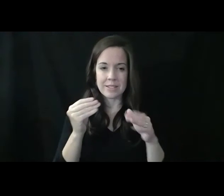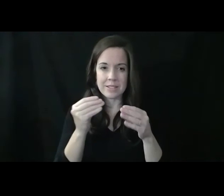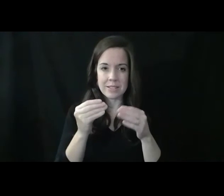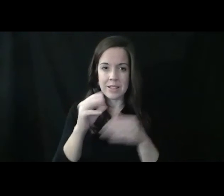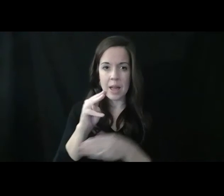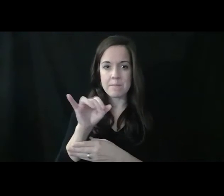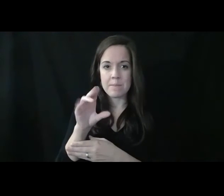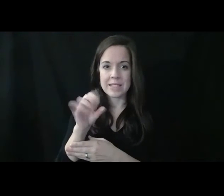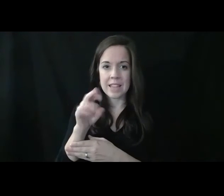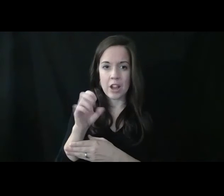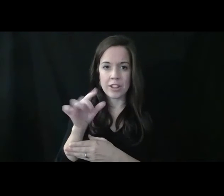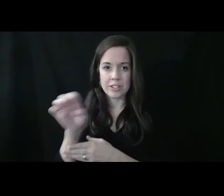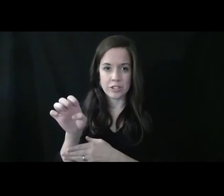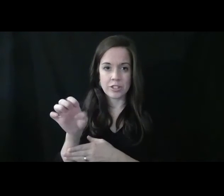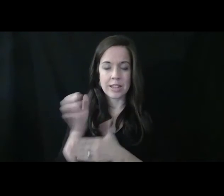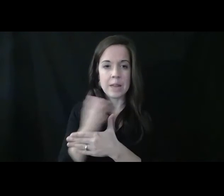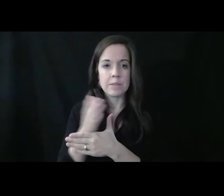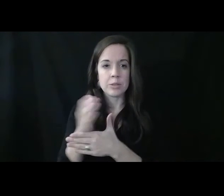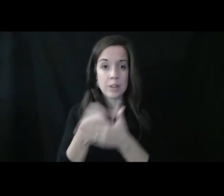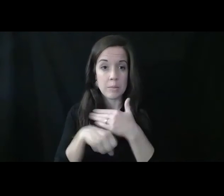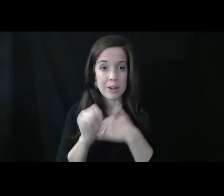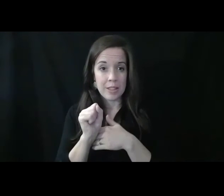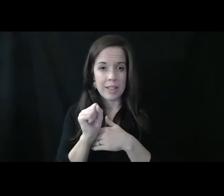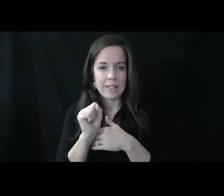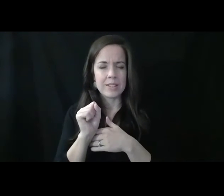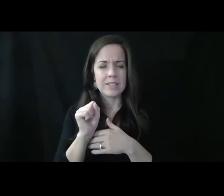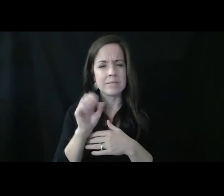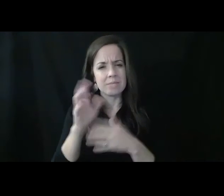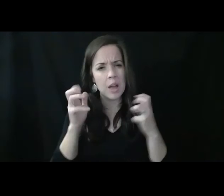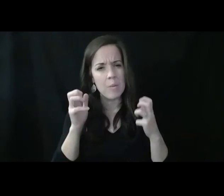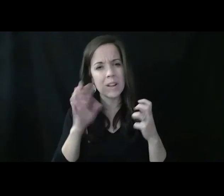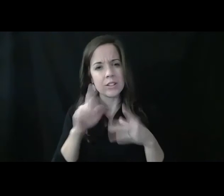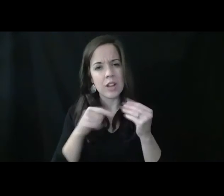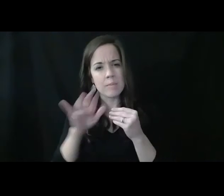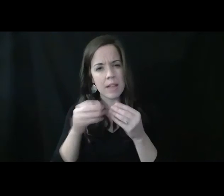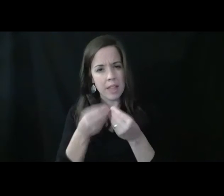and so miscarriage was something that I wanted to address, to deal with, something I think we often